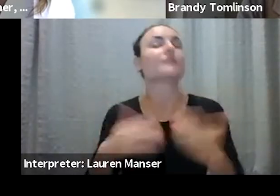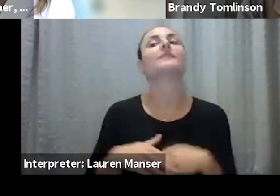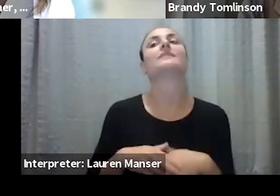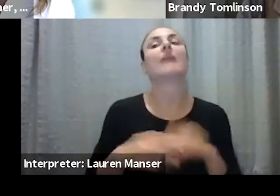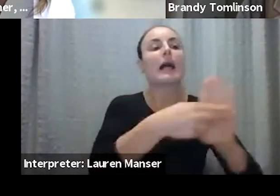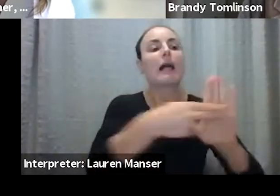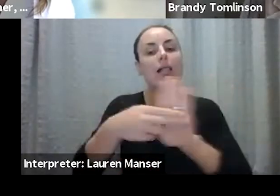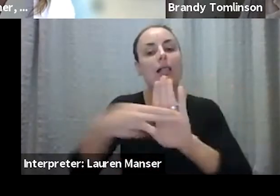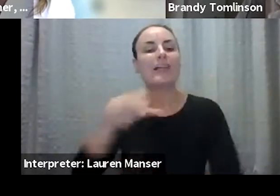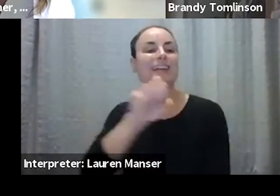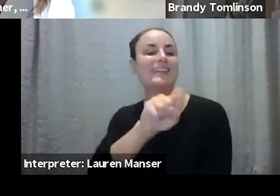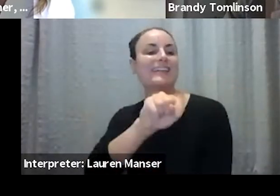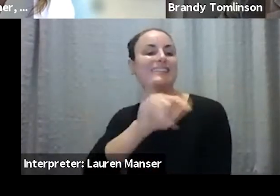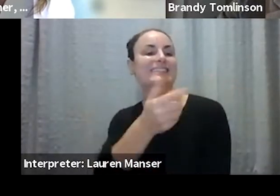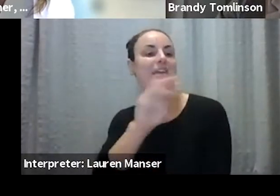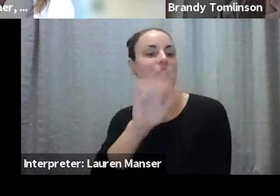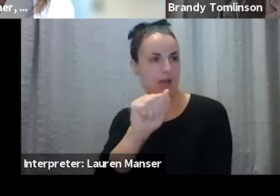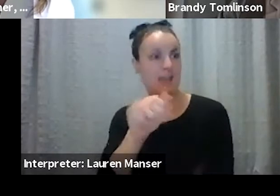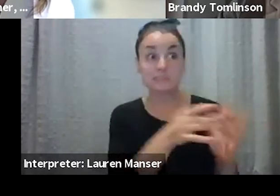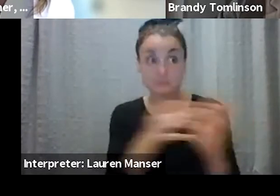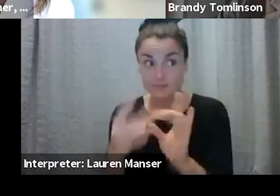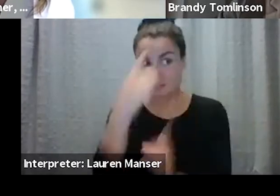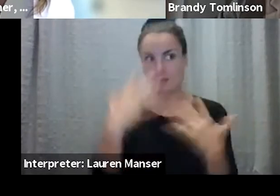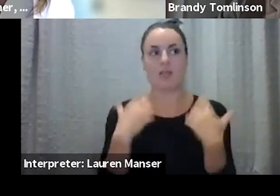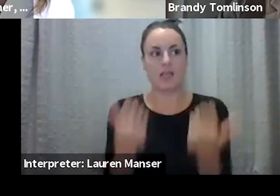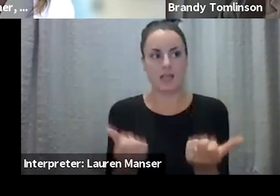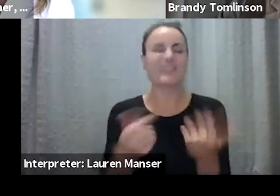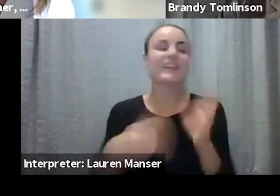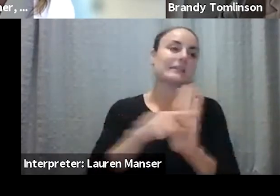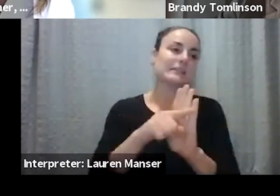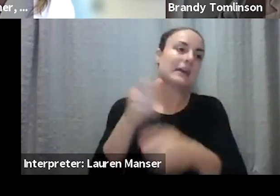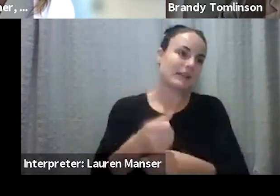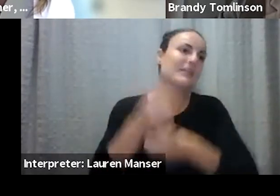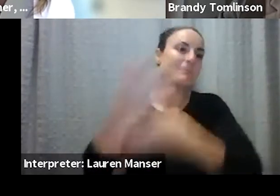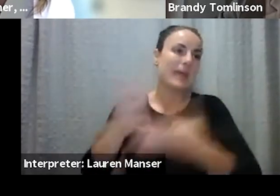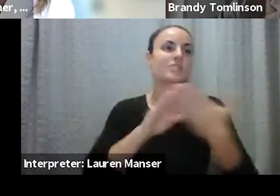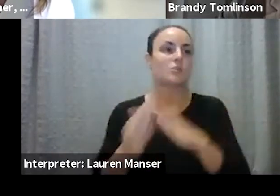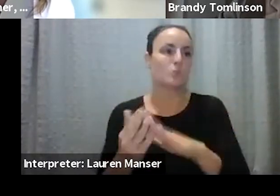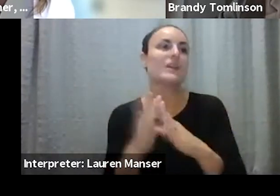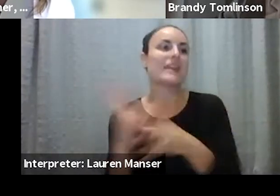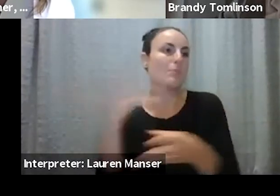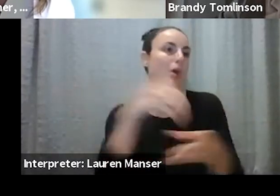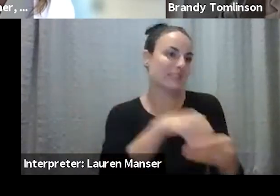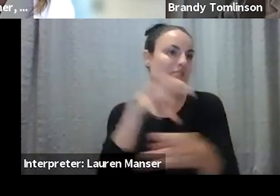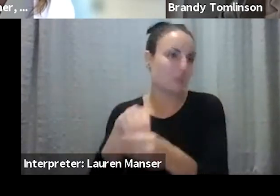negatively impacts the successful outcomes and community participation of individuals who are stigmatized.